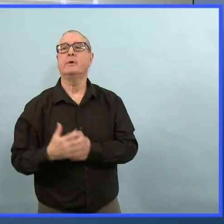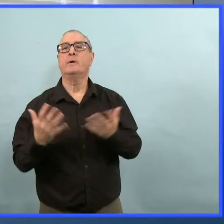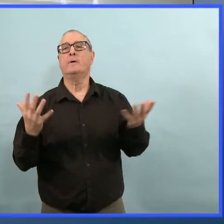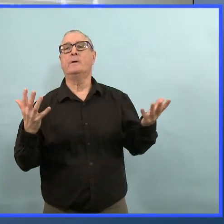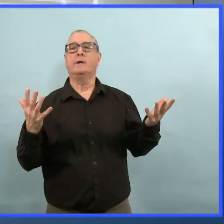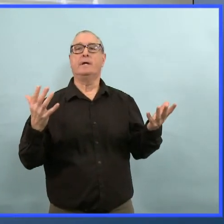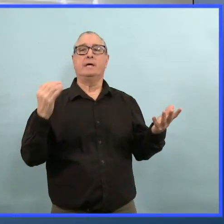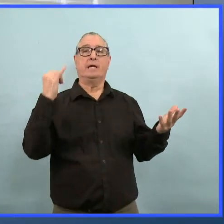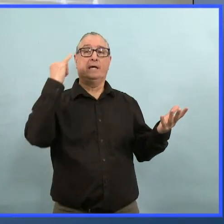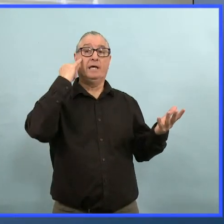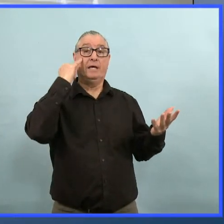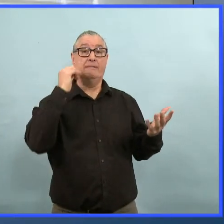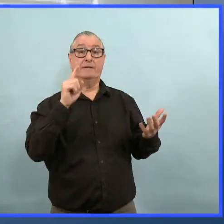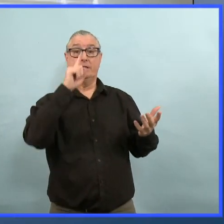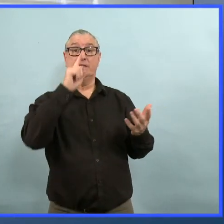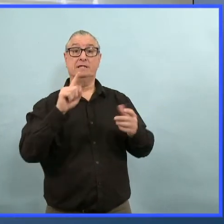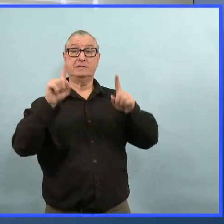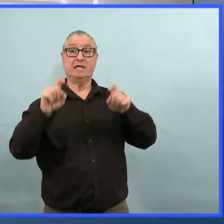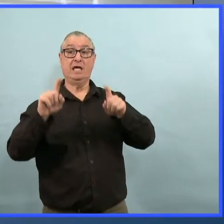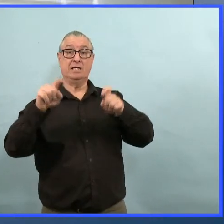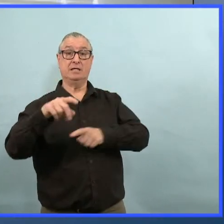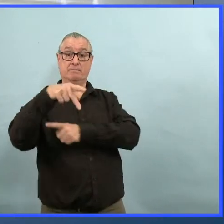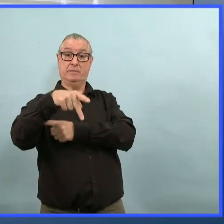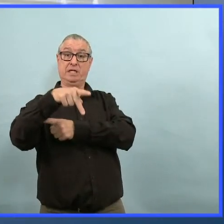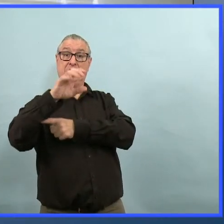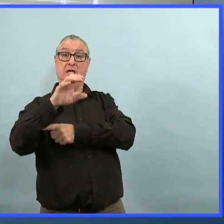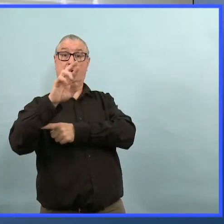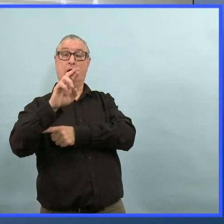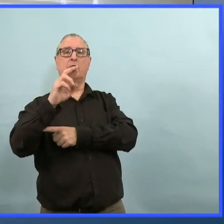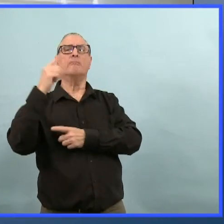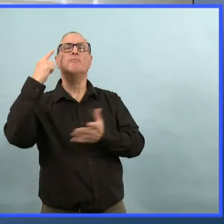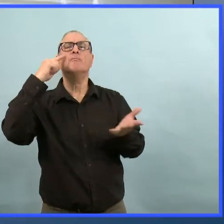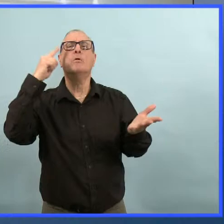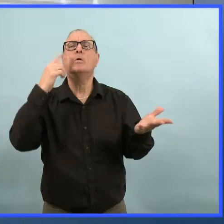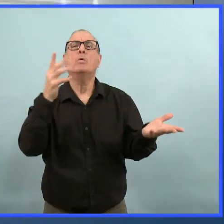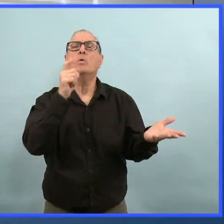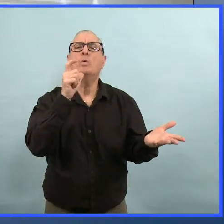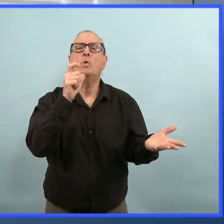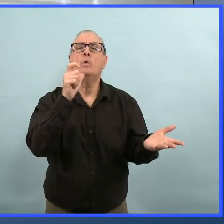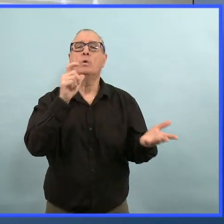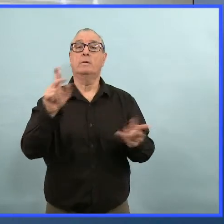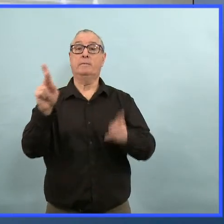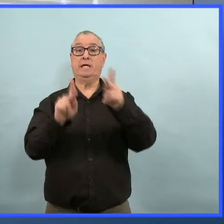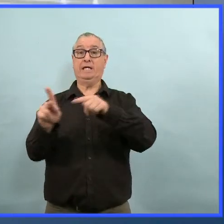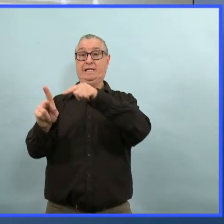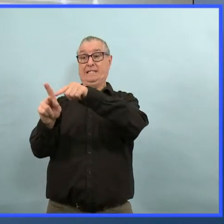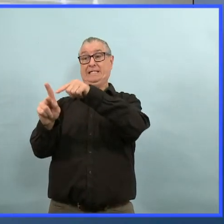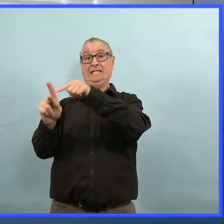those people who are at risk of severe outcomes those in older age groups those underlying medical